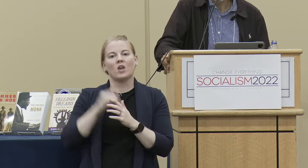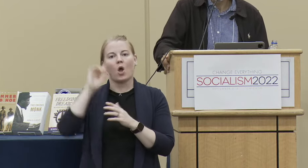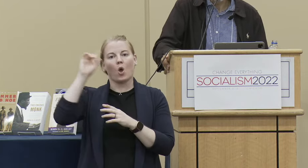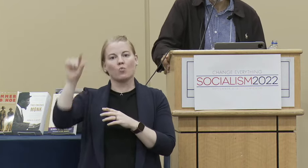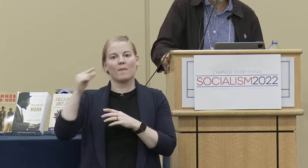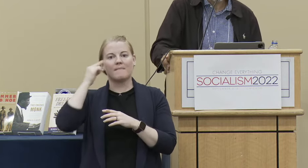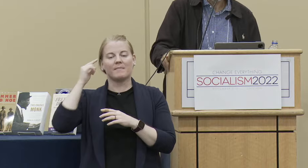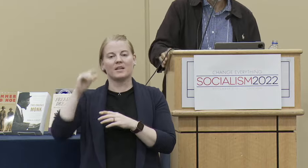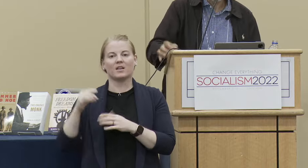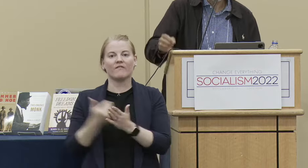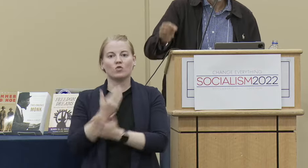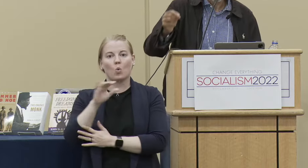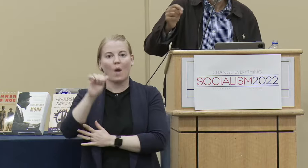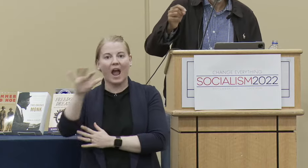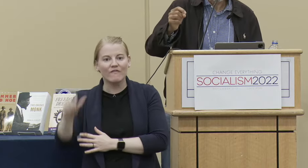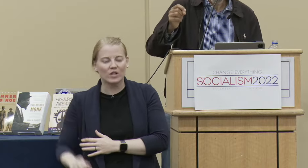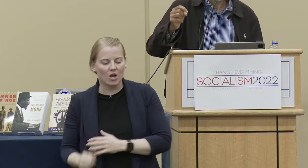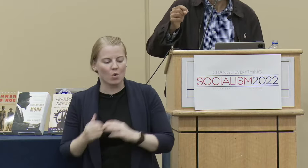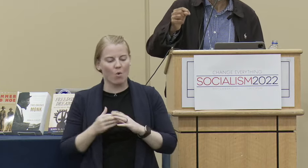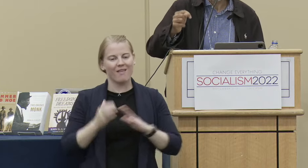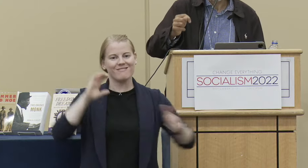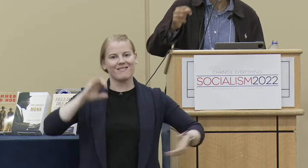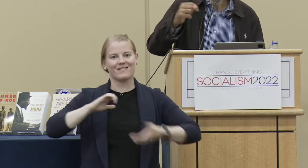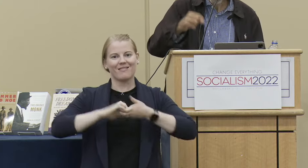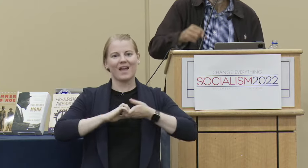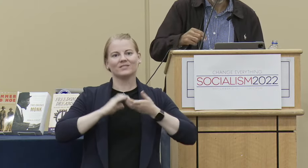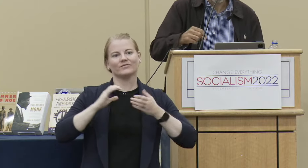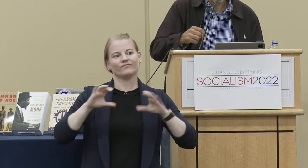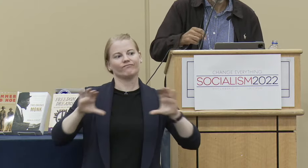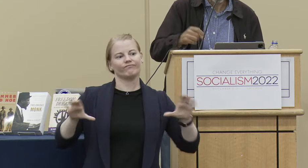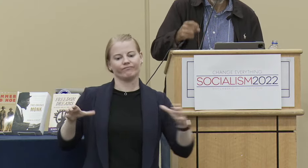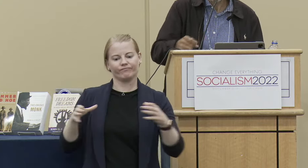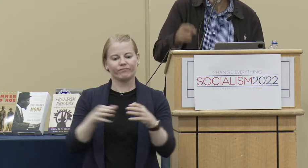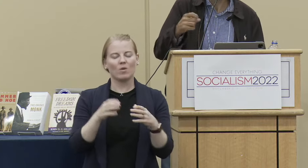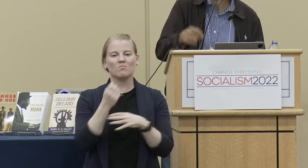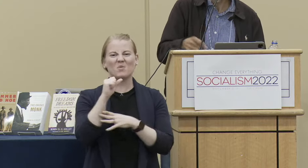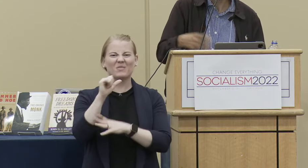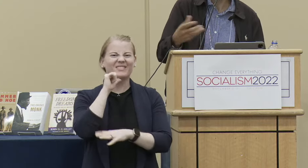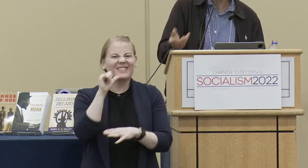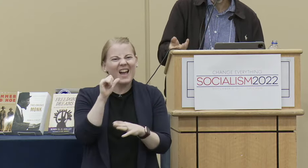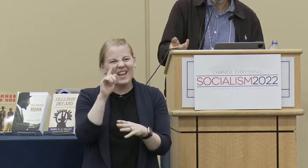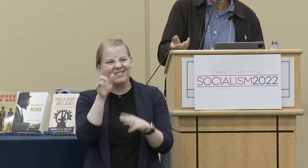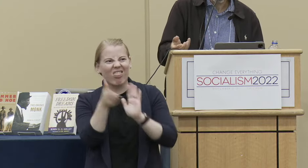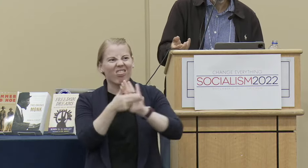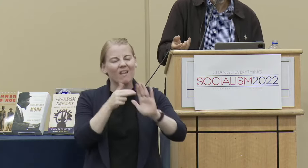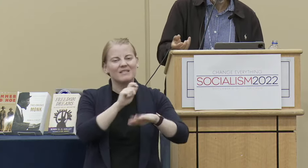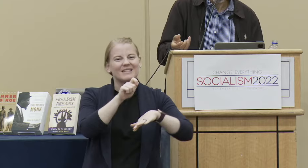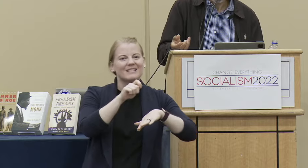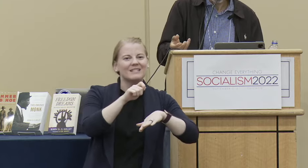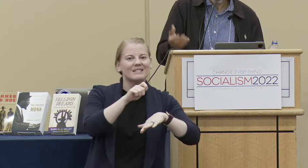Republic of Africa . Or in the collectives and movements that were not necessarily nationalists, but they were